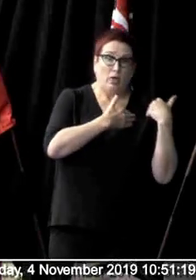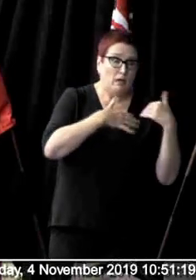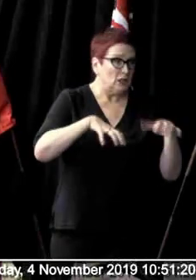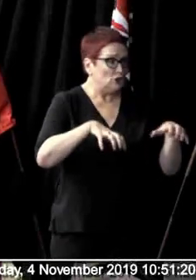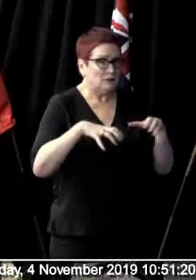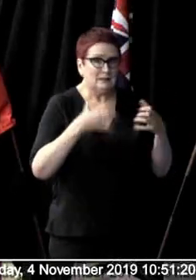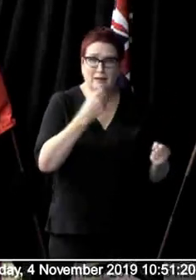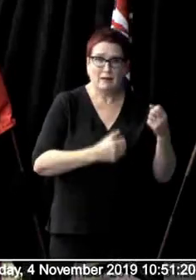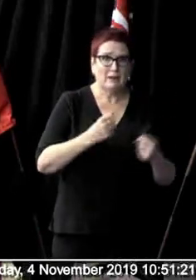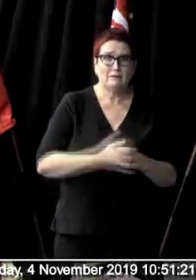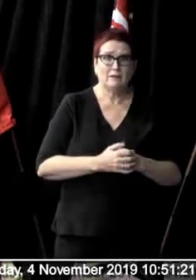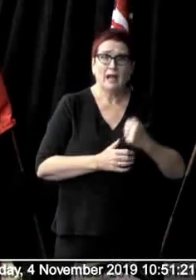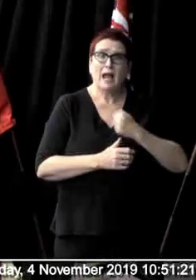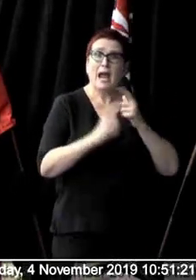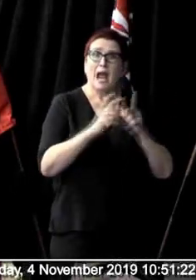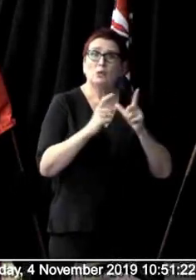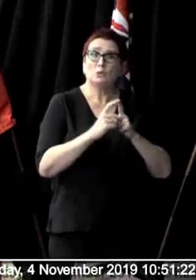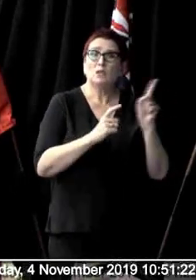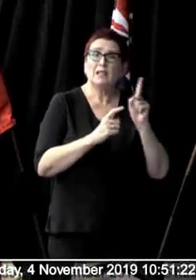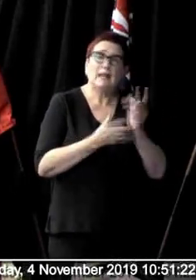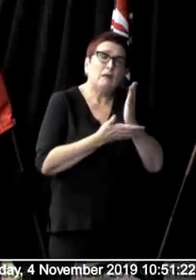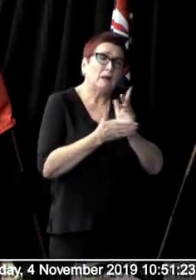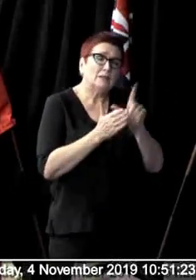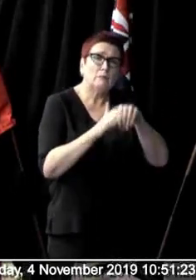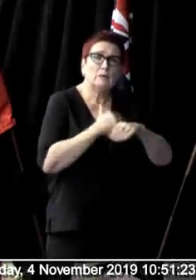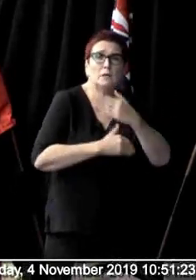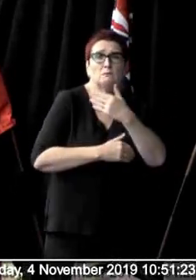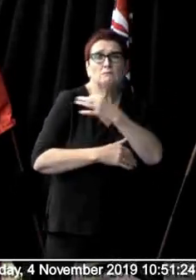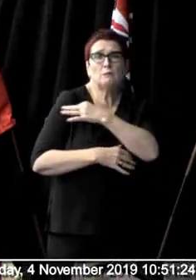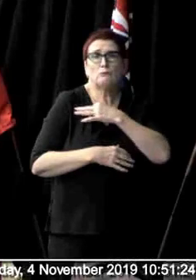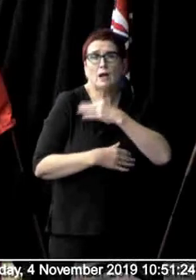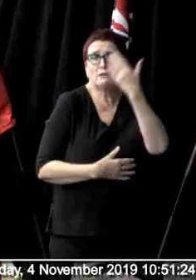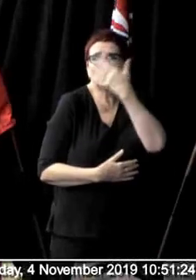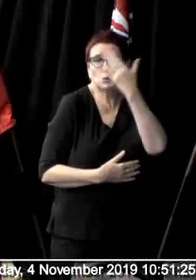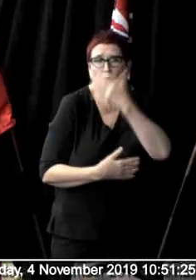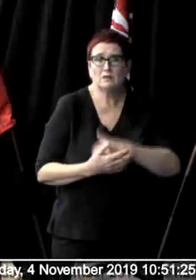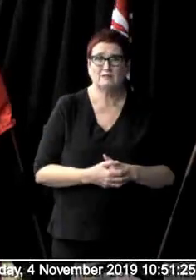Our child is now going to private school part-time, and she is psychiatrically unfit